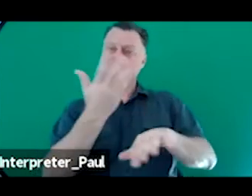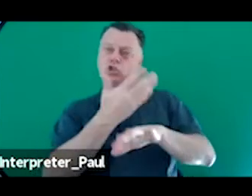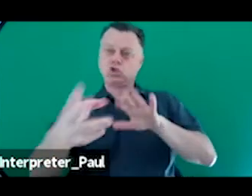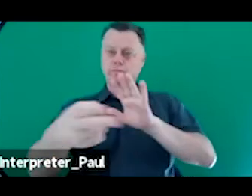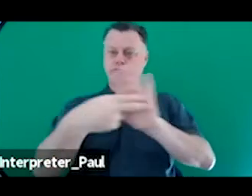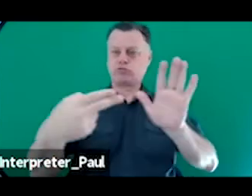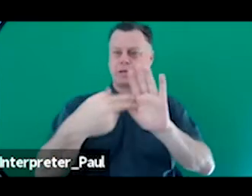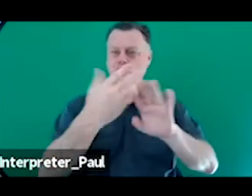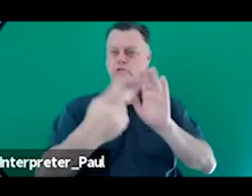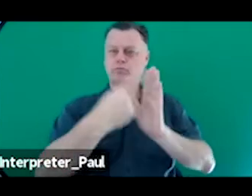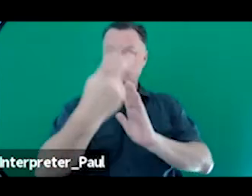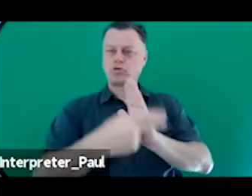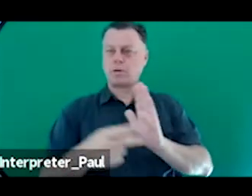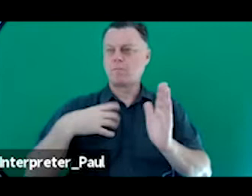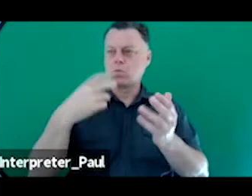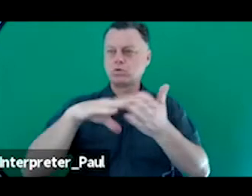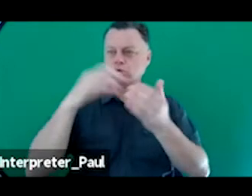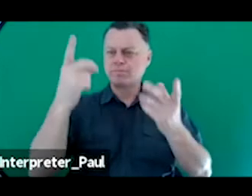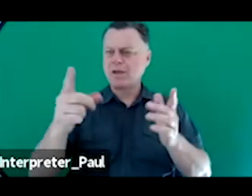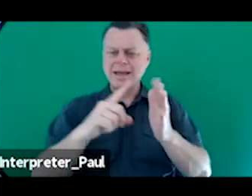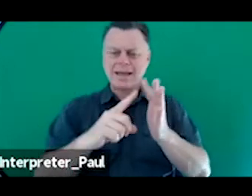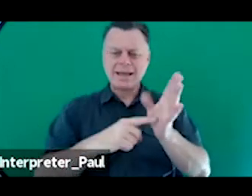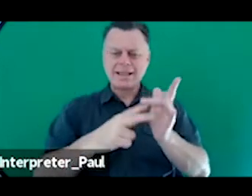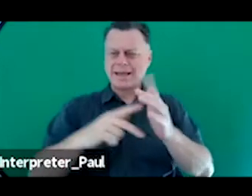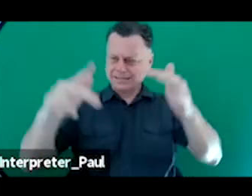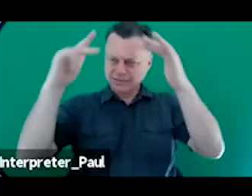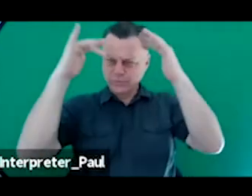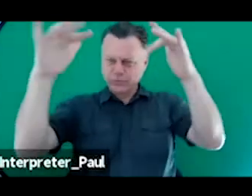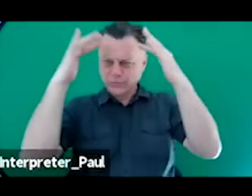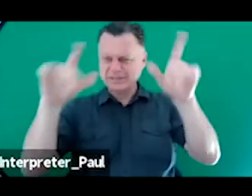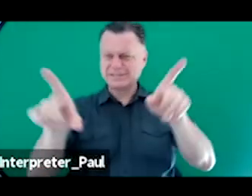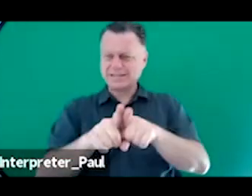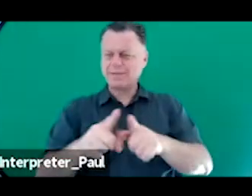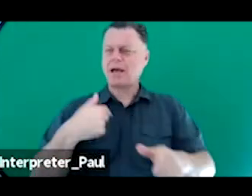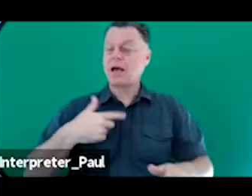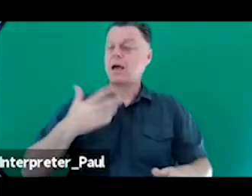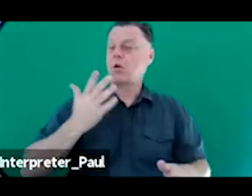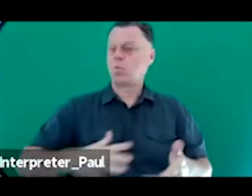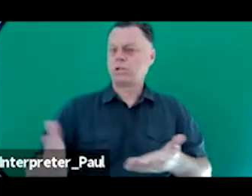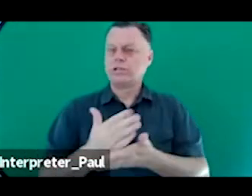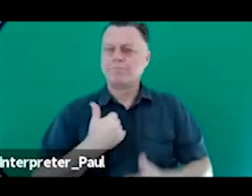more students.” Oh, Elaine is talking my language. Because I want to share some secrets with you